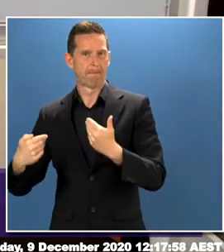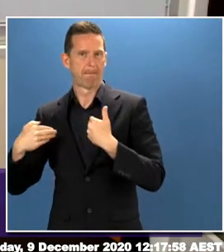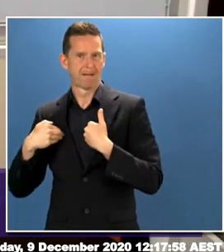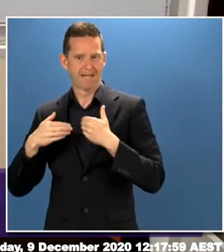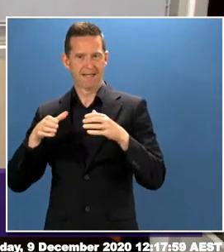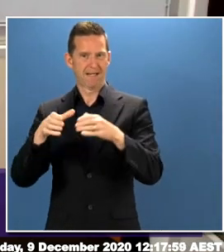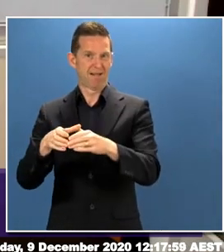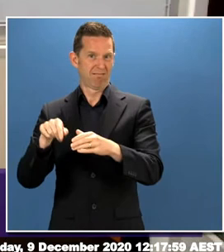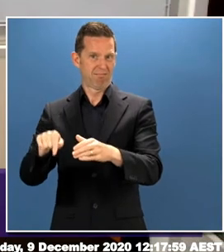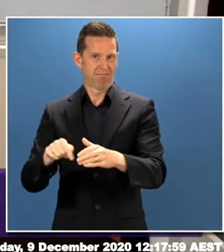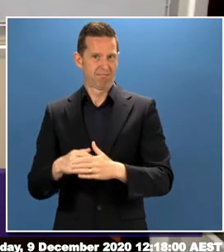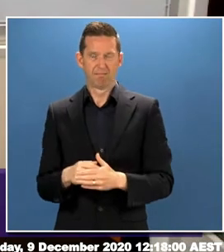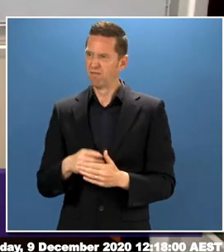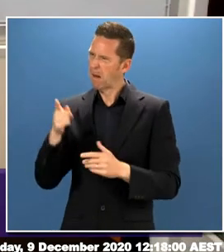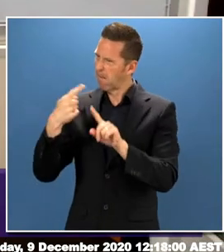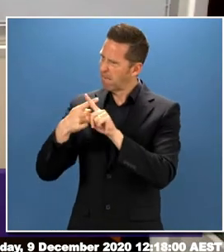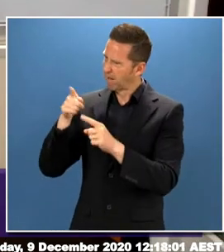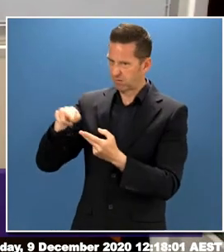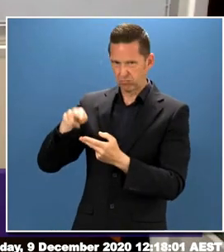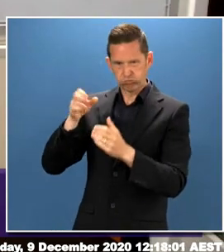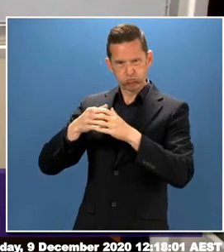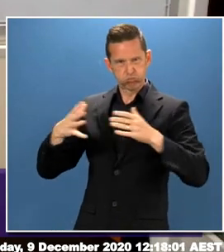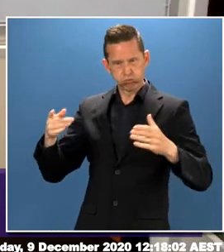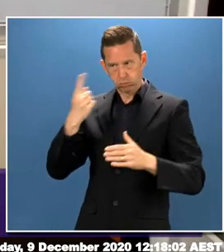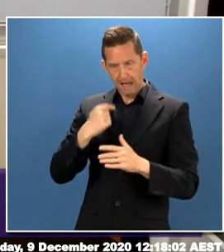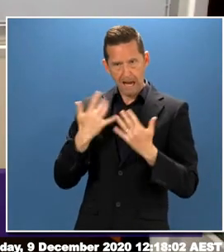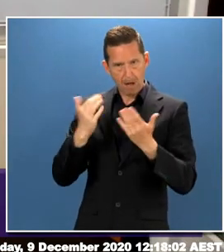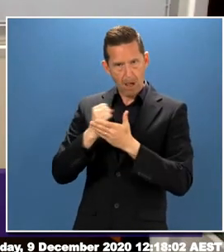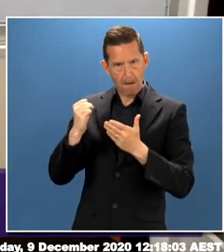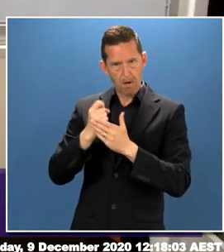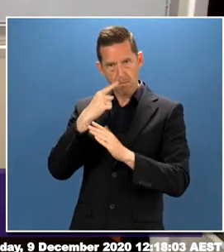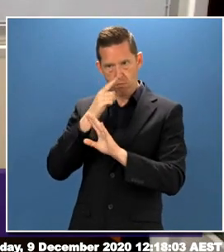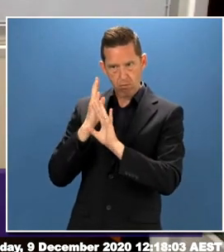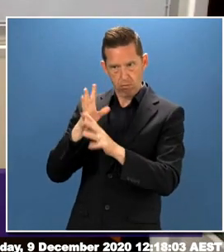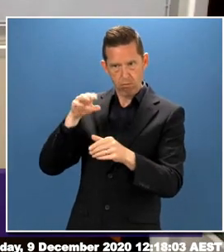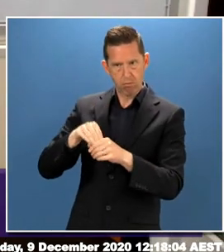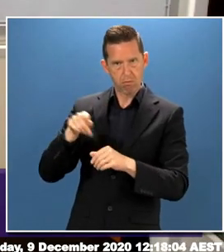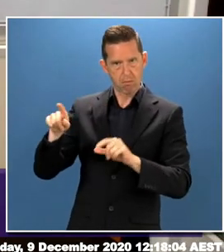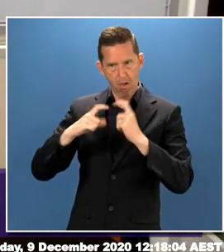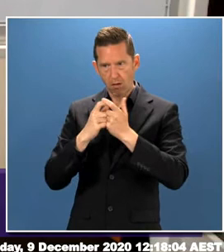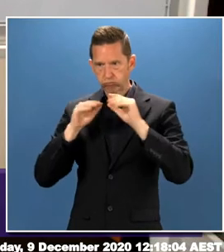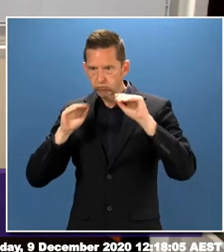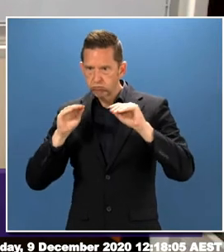So can you give us an idea of what the participant numbers are today and resources available?